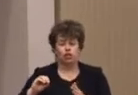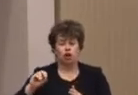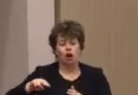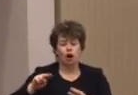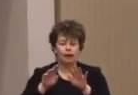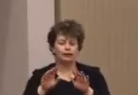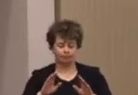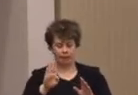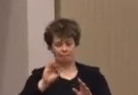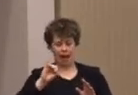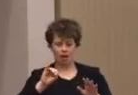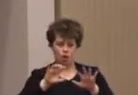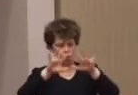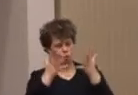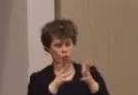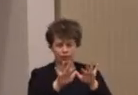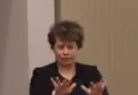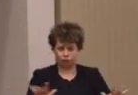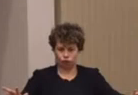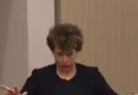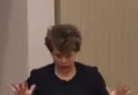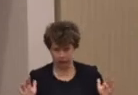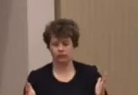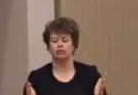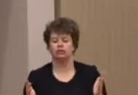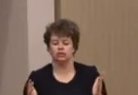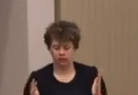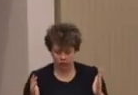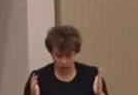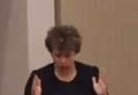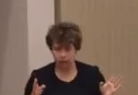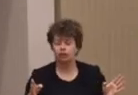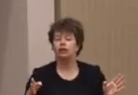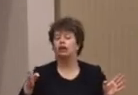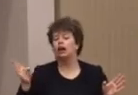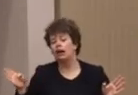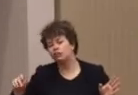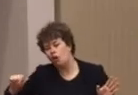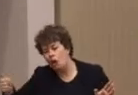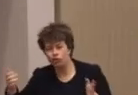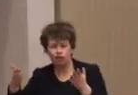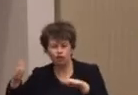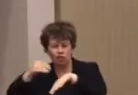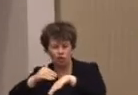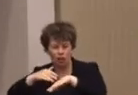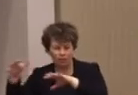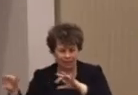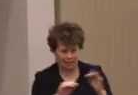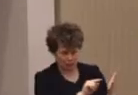and if you look at the general comments of the CRPD 5.7, and the general comments, that